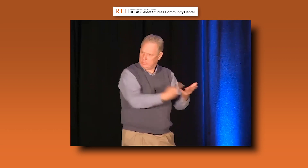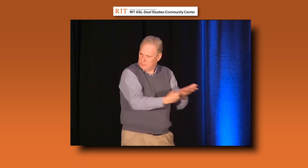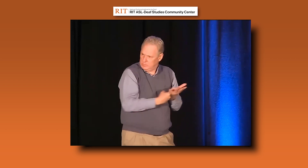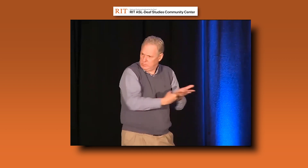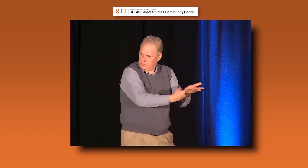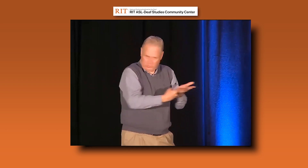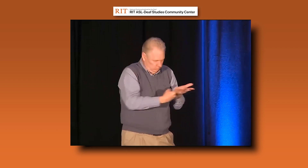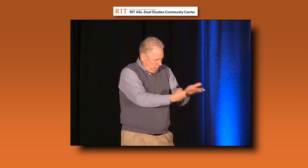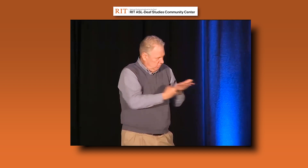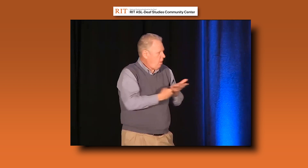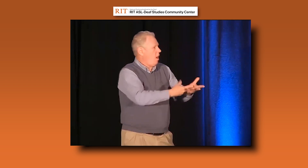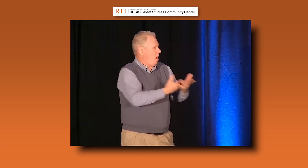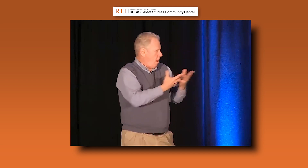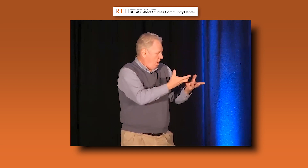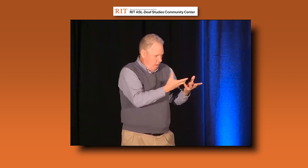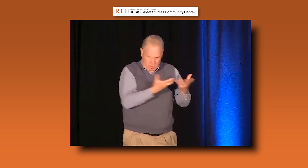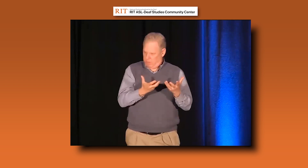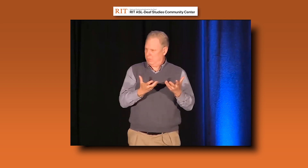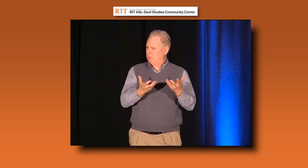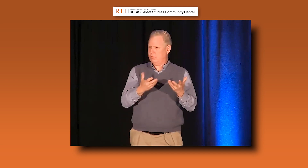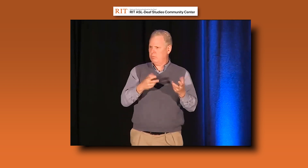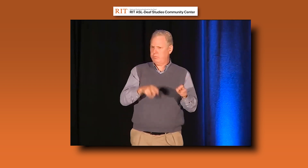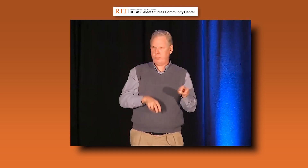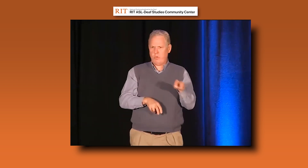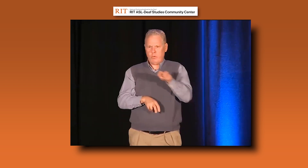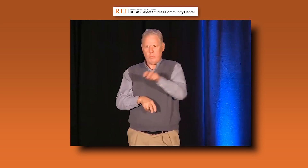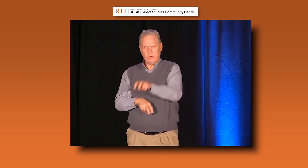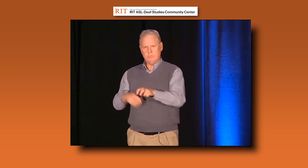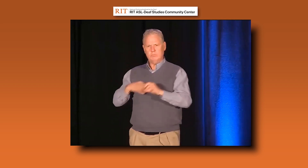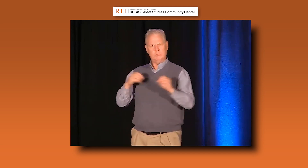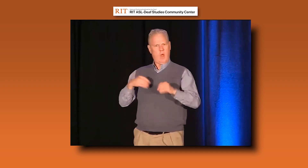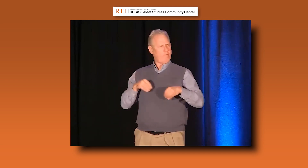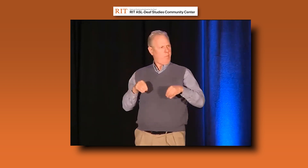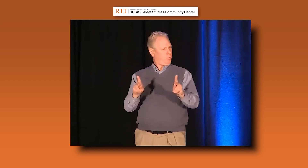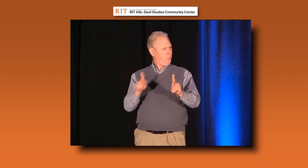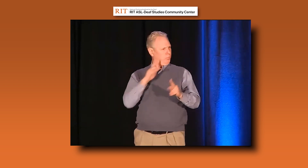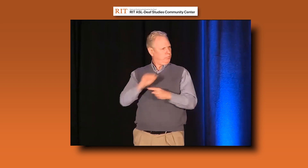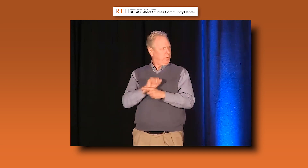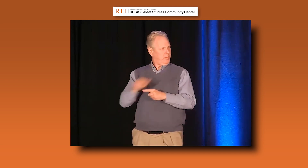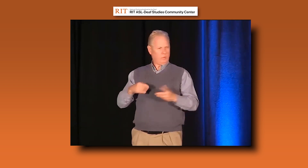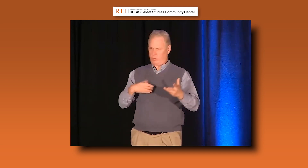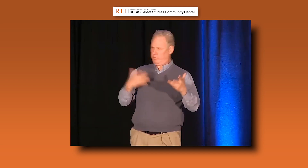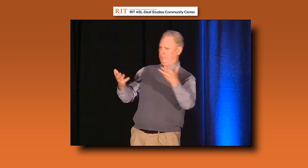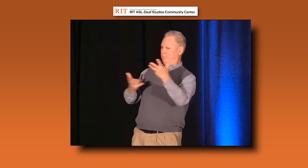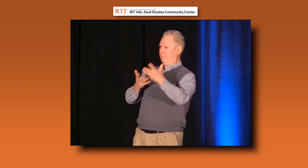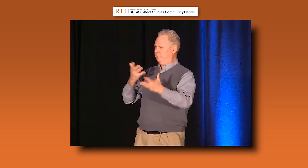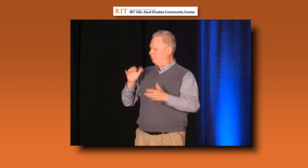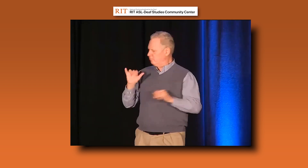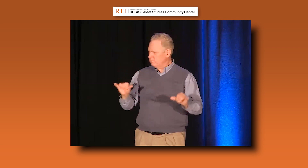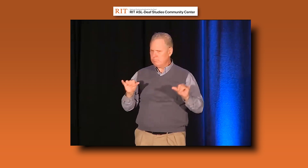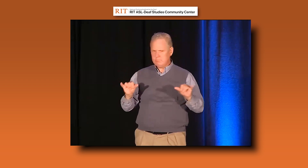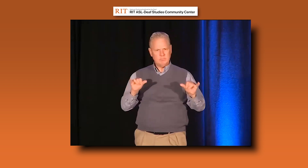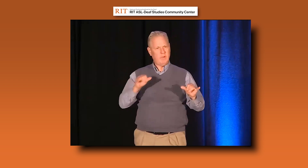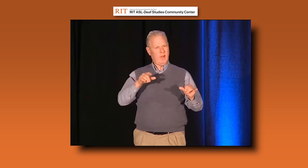when the information was developed in ASL. It's an interesting conundrum.